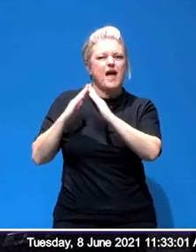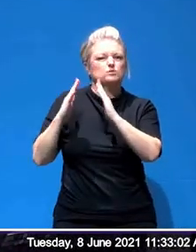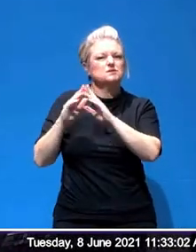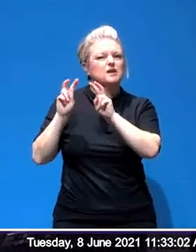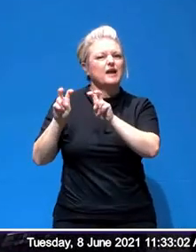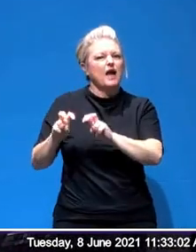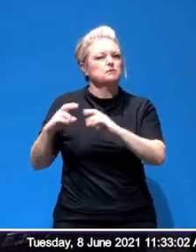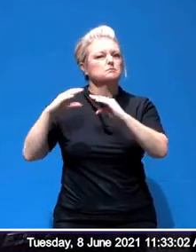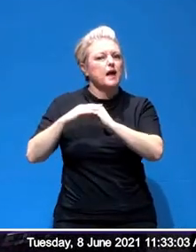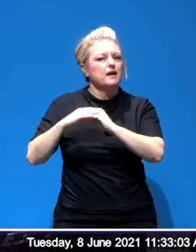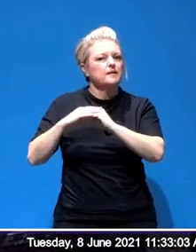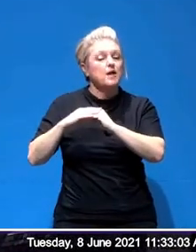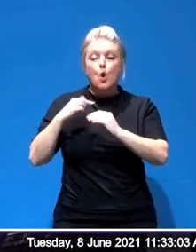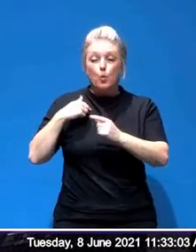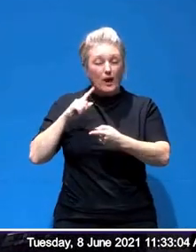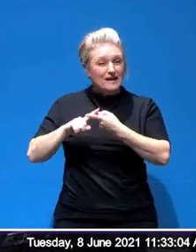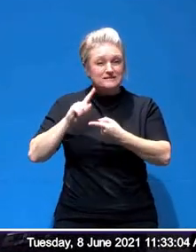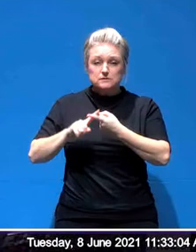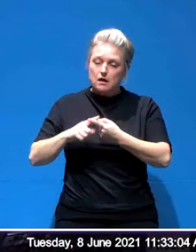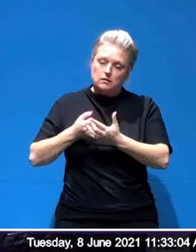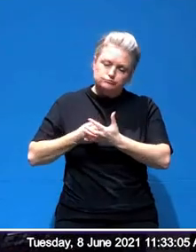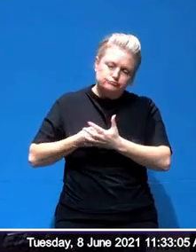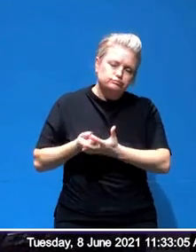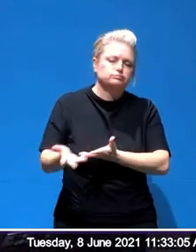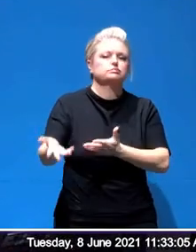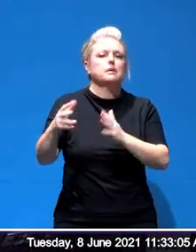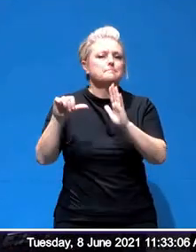more than $1,000 to replace the clothing that he needed.